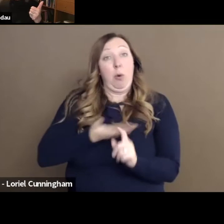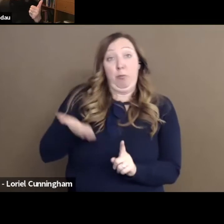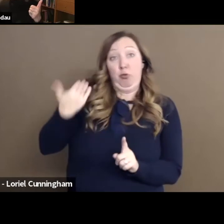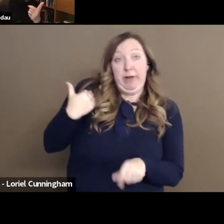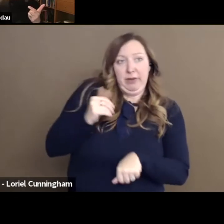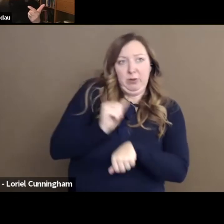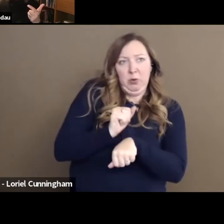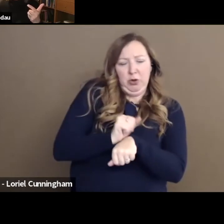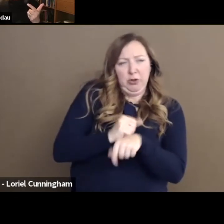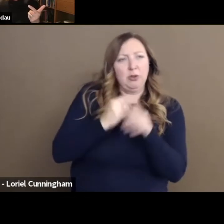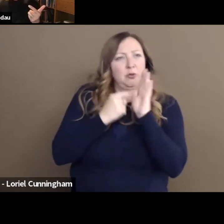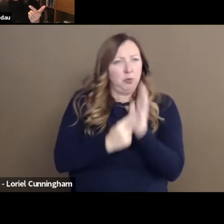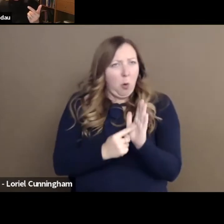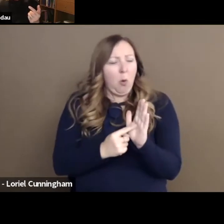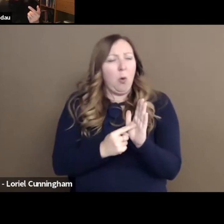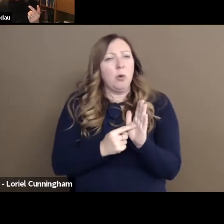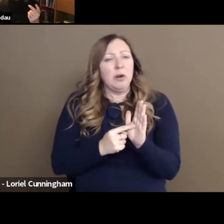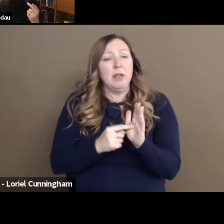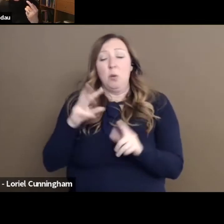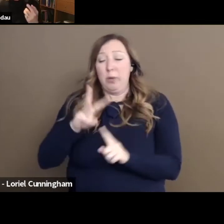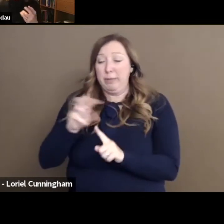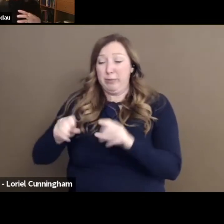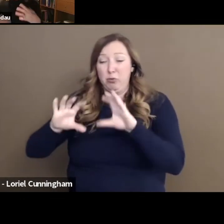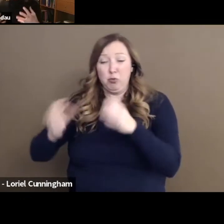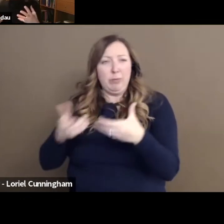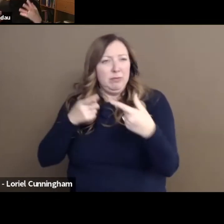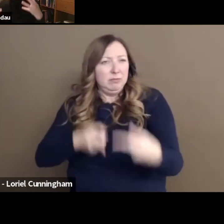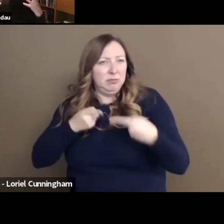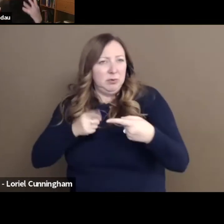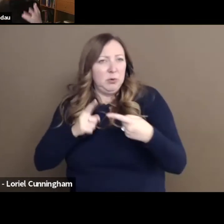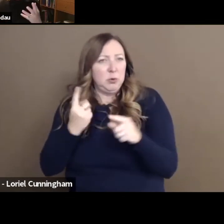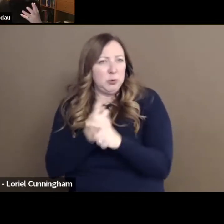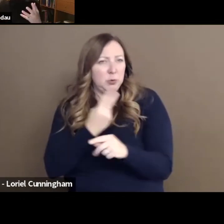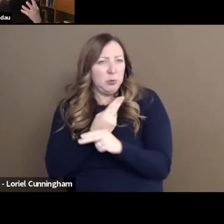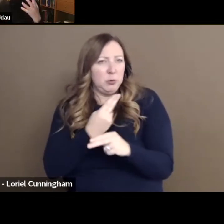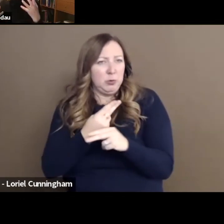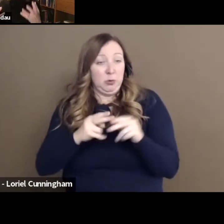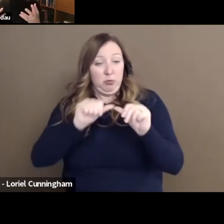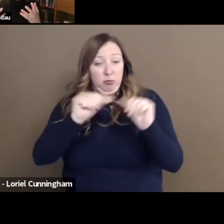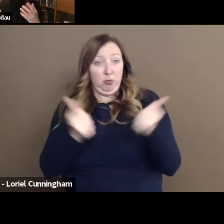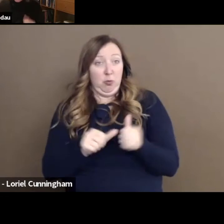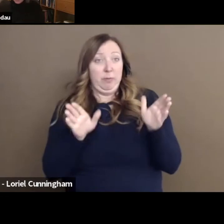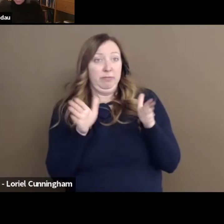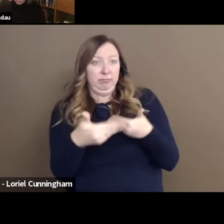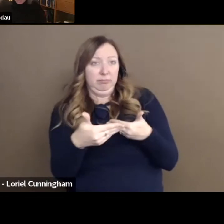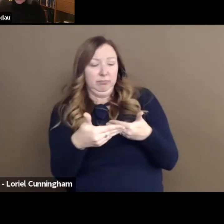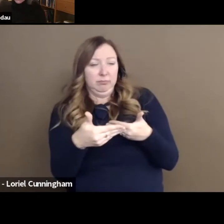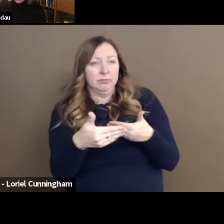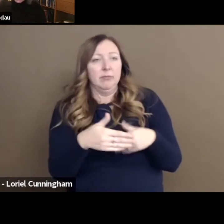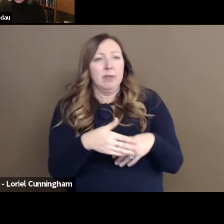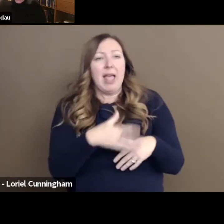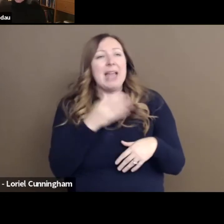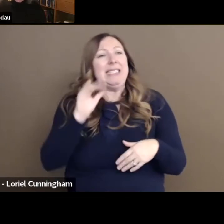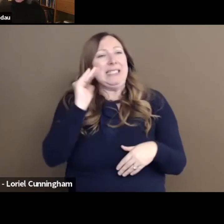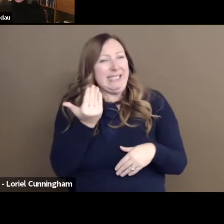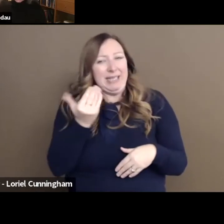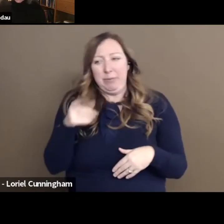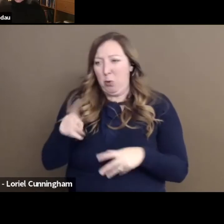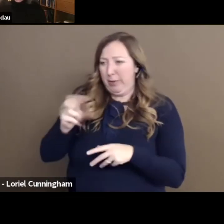and two it didn't really look like they were able to robustly combine